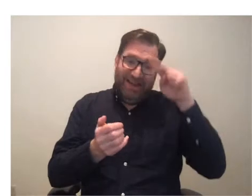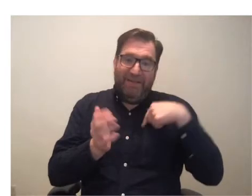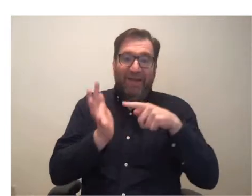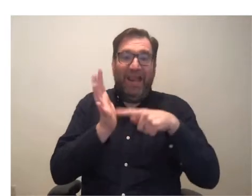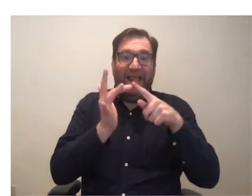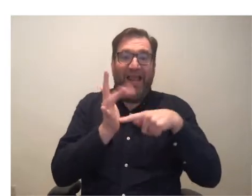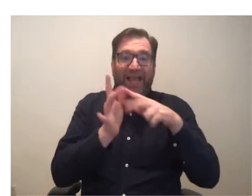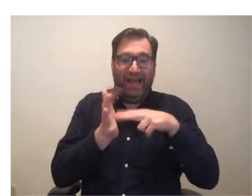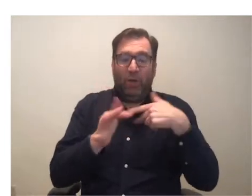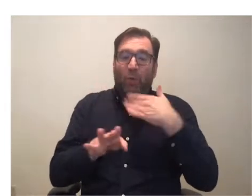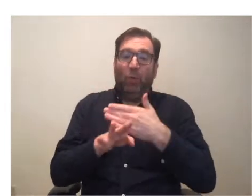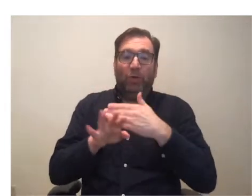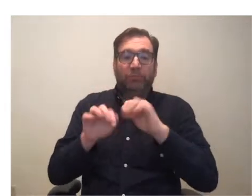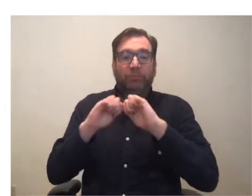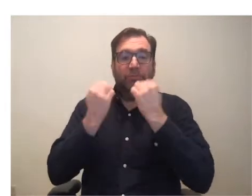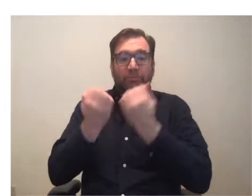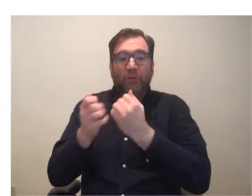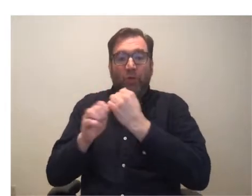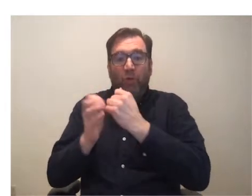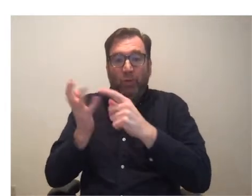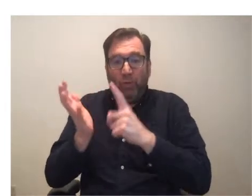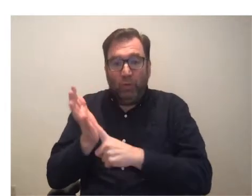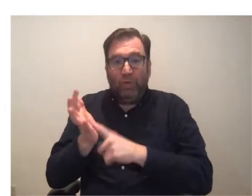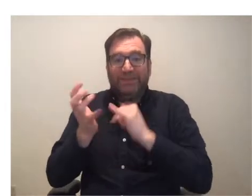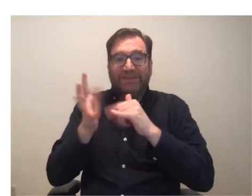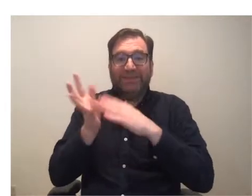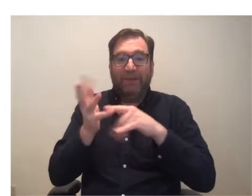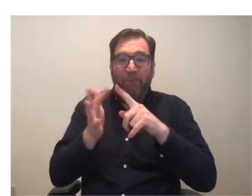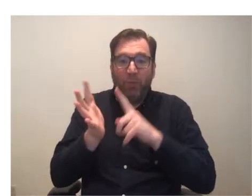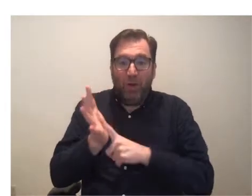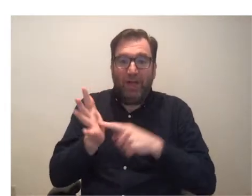My name is Liliane, and this work was done in collaboration with